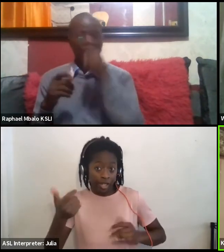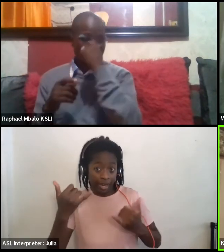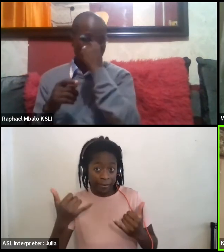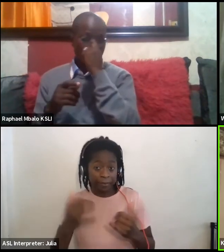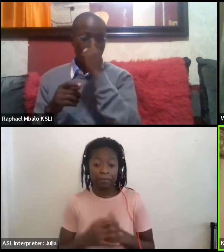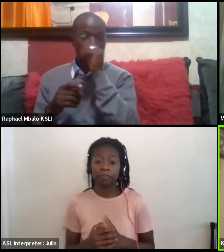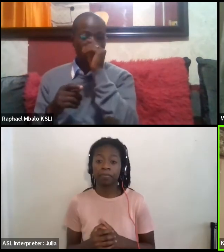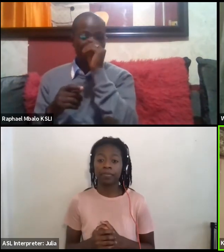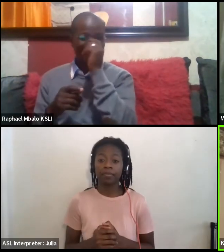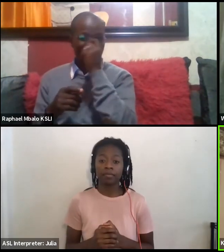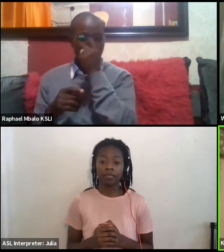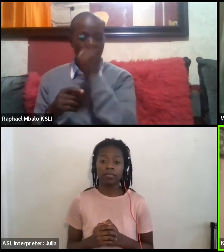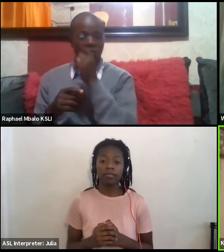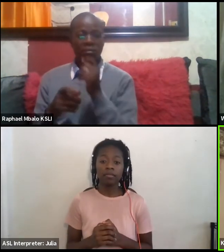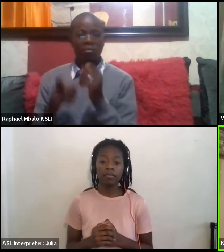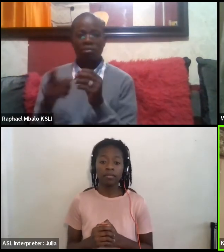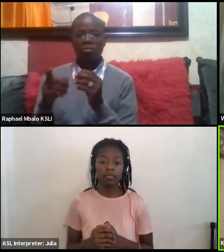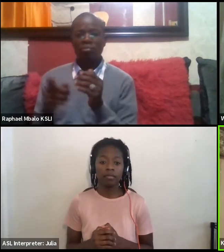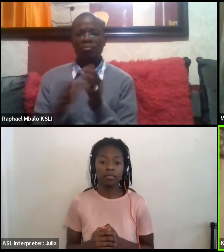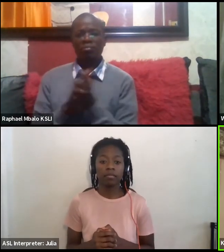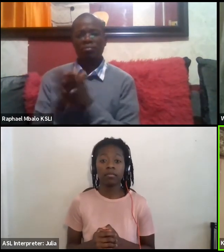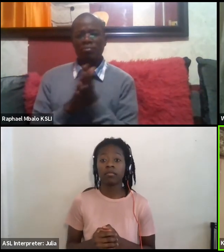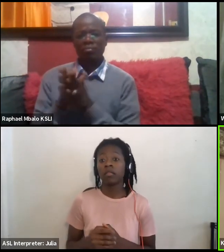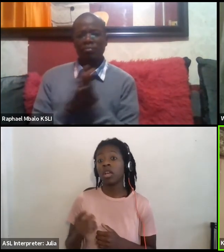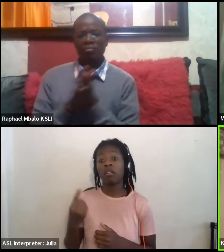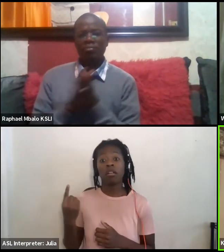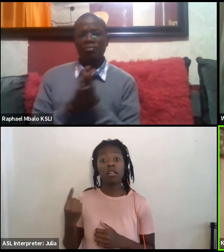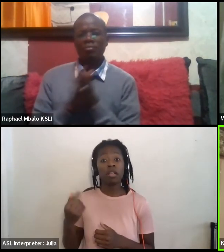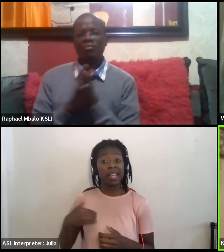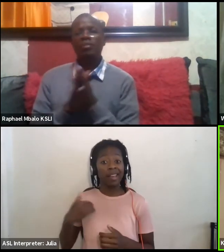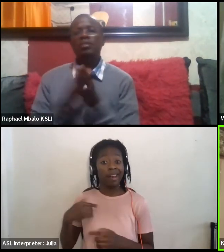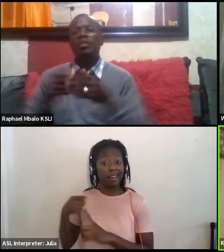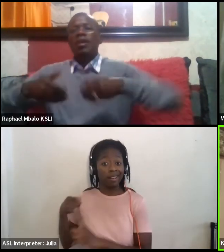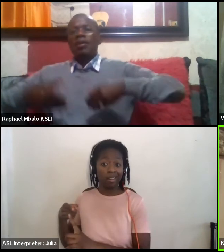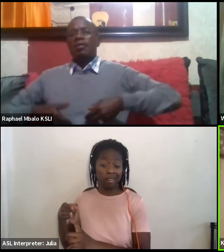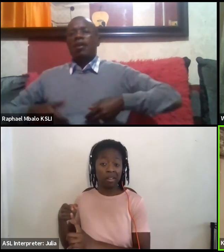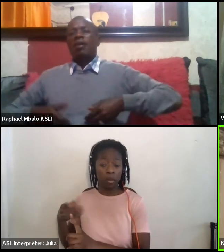an aspiring young African director, what would you say to him or her?